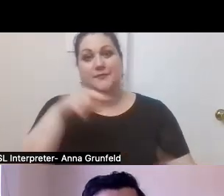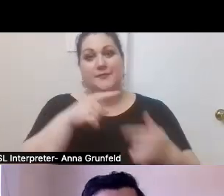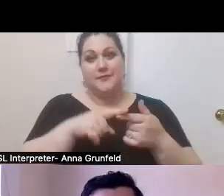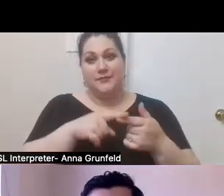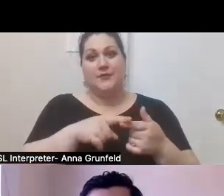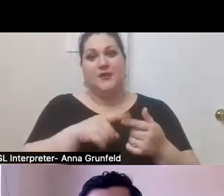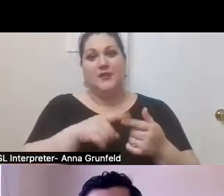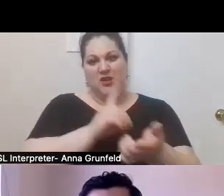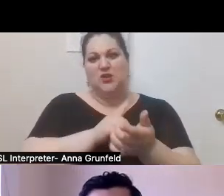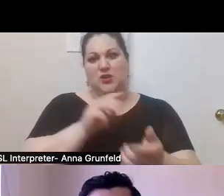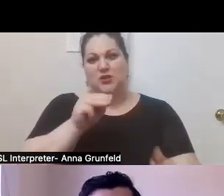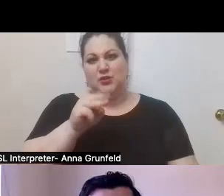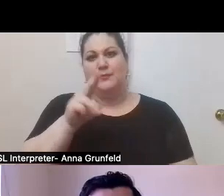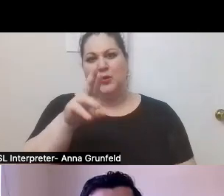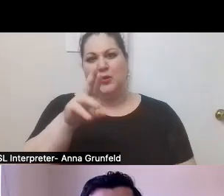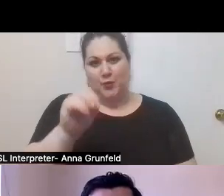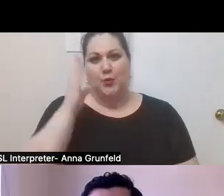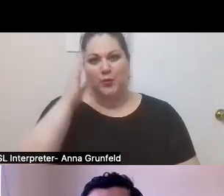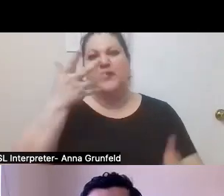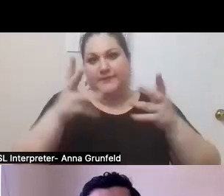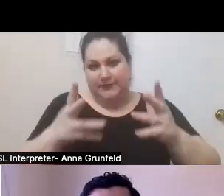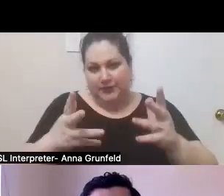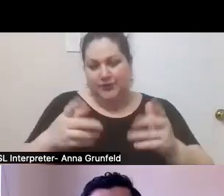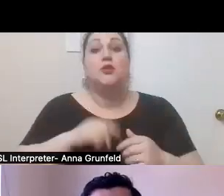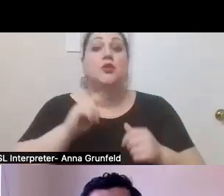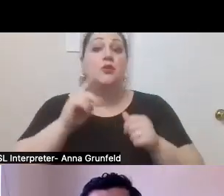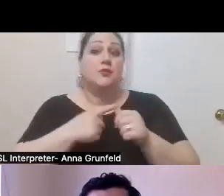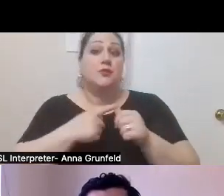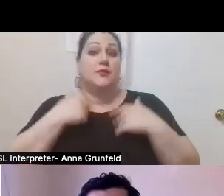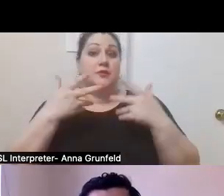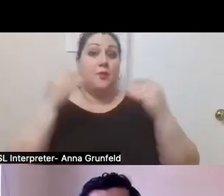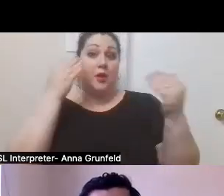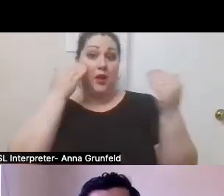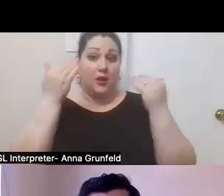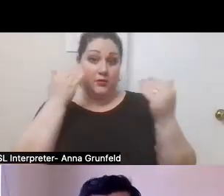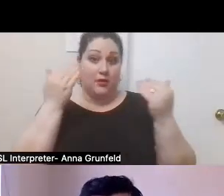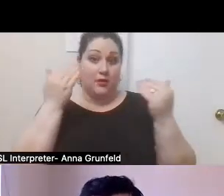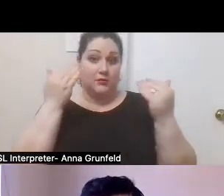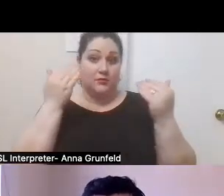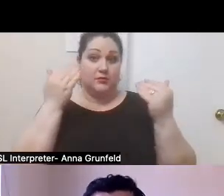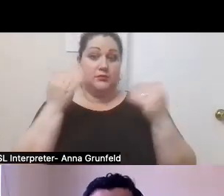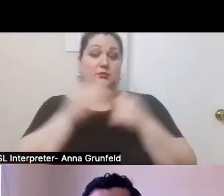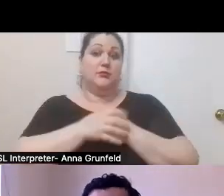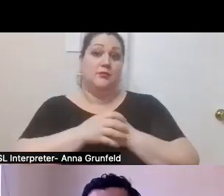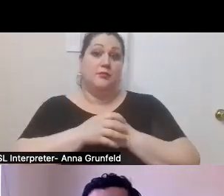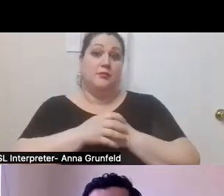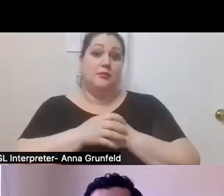So, so, first off, I just wanted to acknowledge that we in Ottawa are working on traditional,